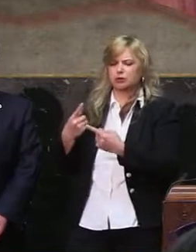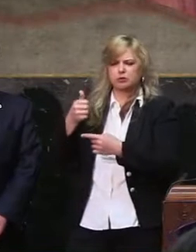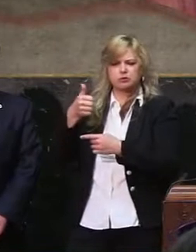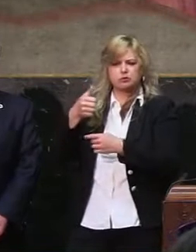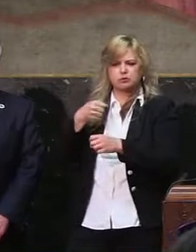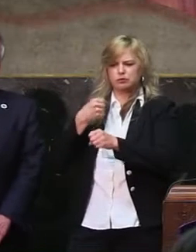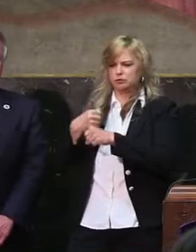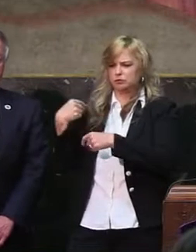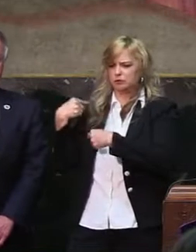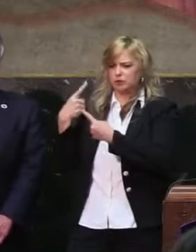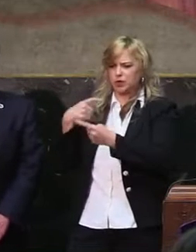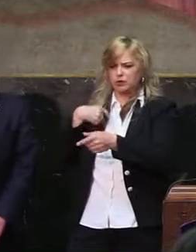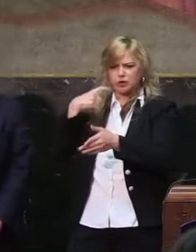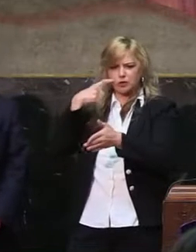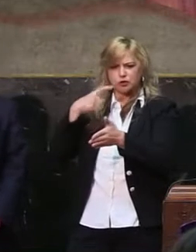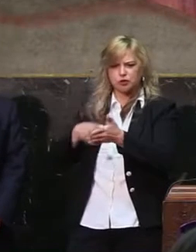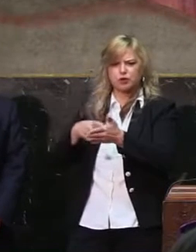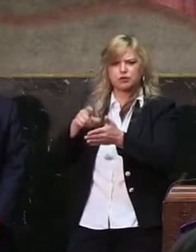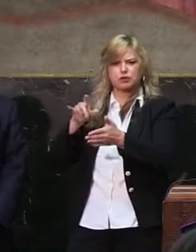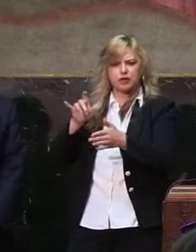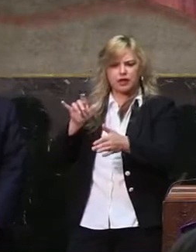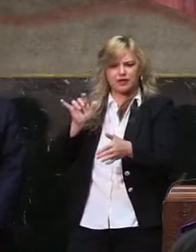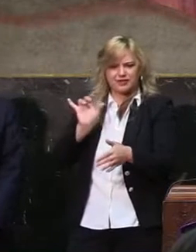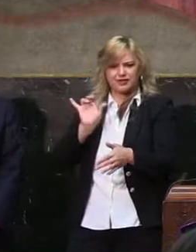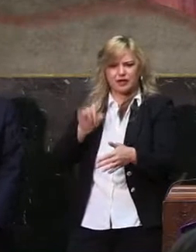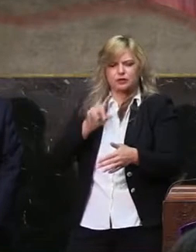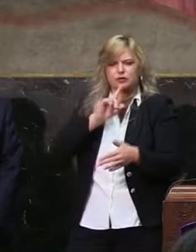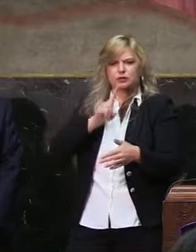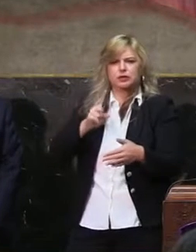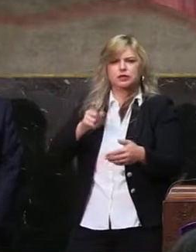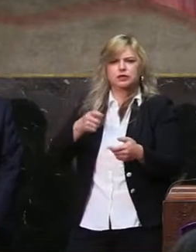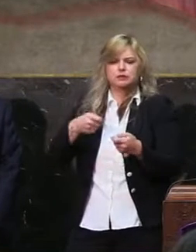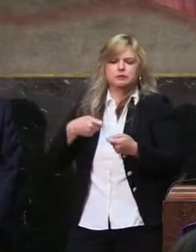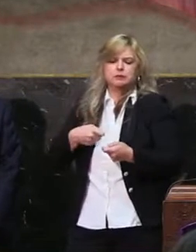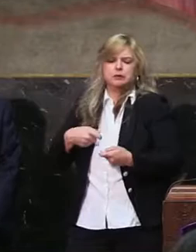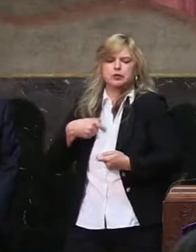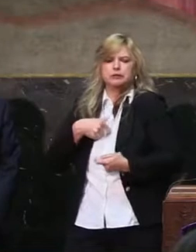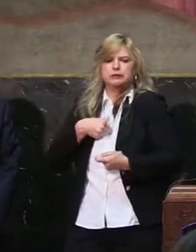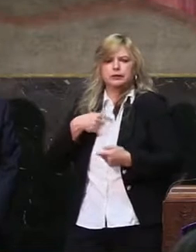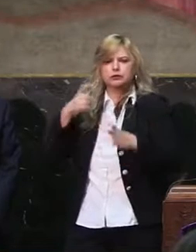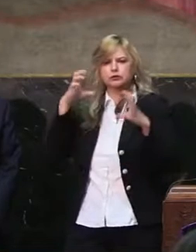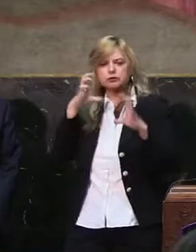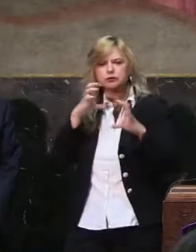that is that has driven me to continue to see solutions to the challenges that